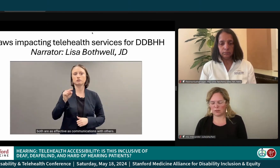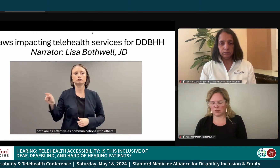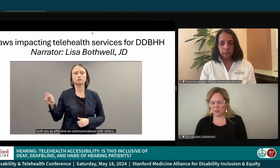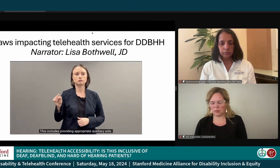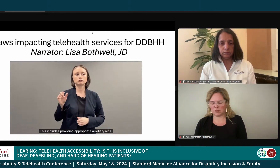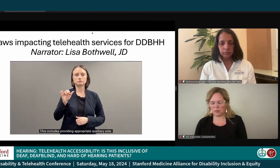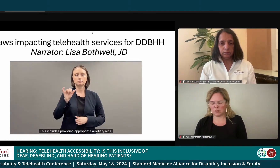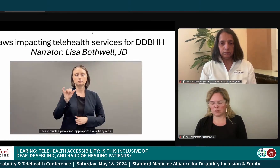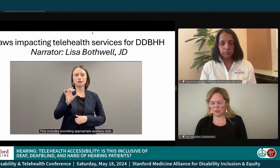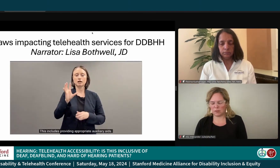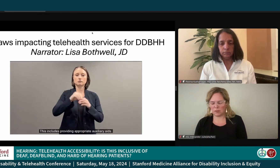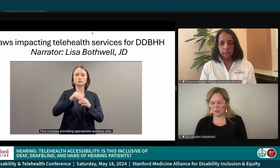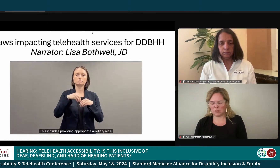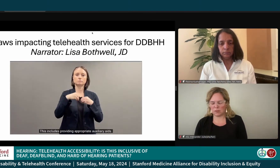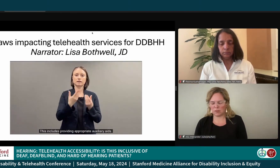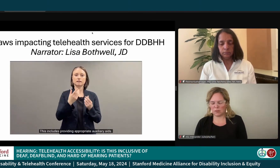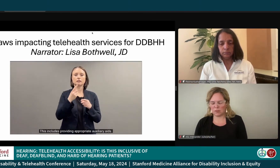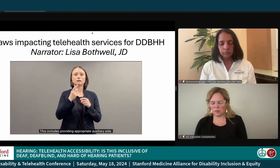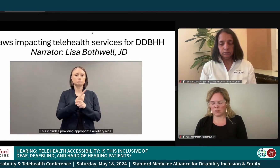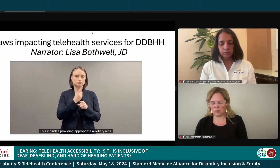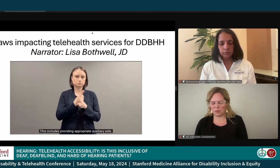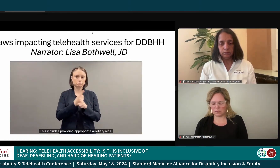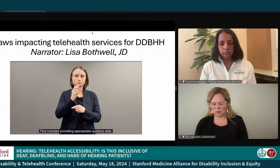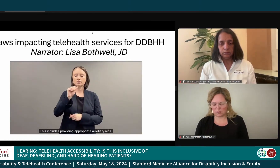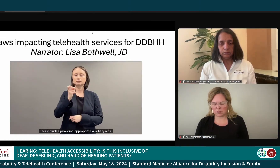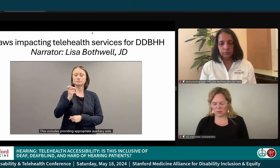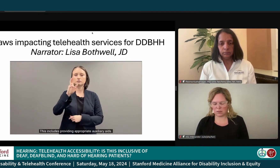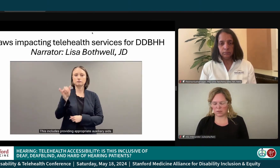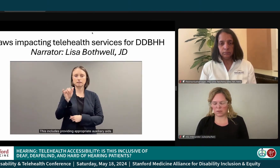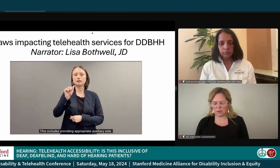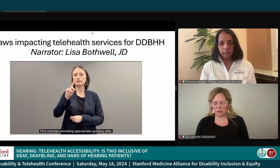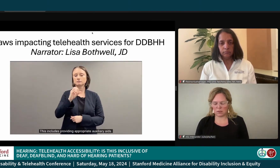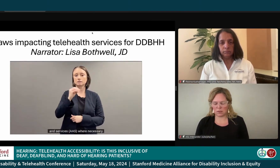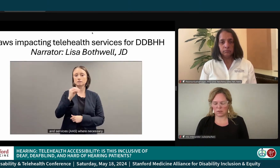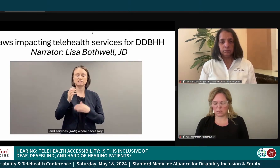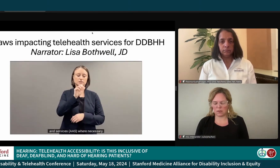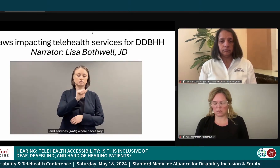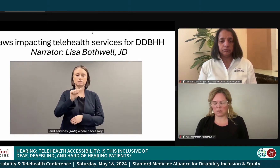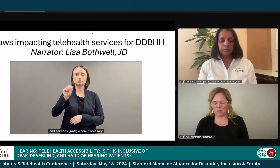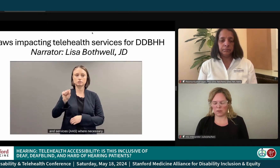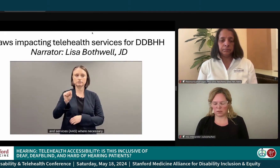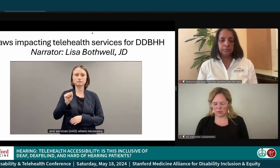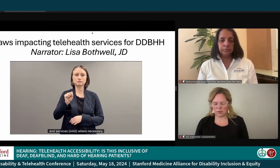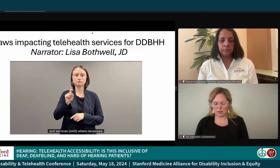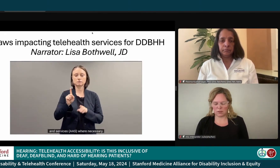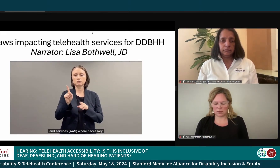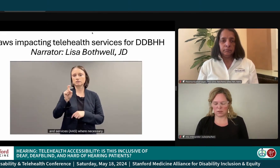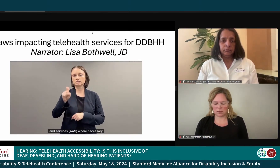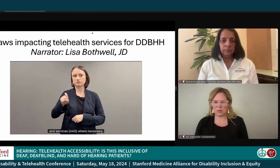This includes providing appropriate exhilarates and services AAS when necessary. The type of